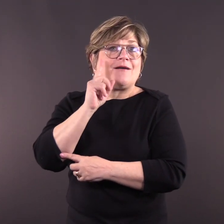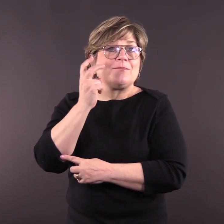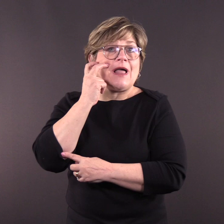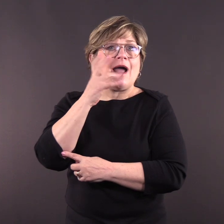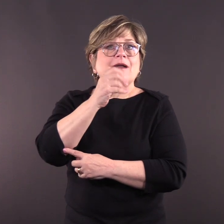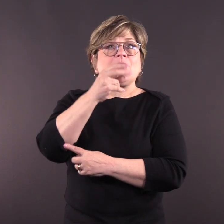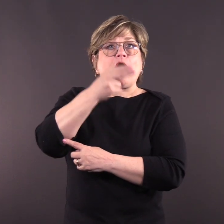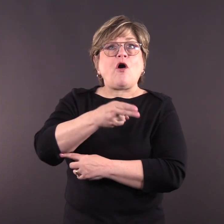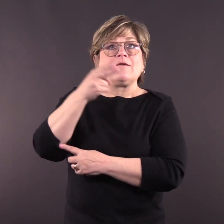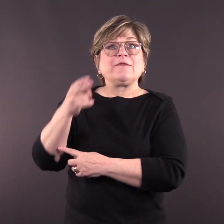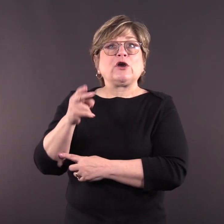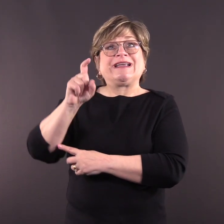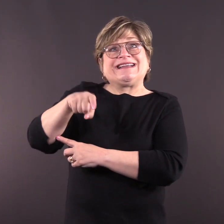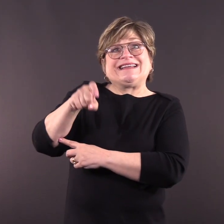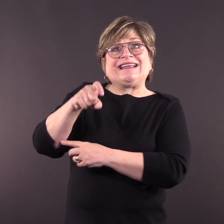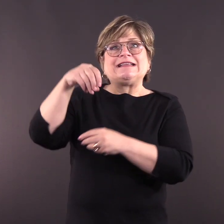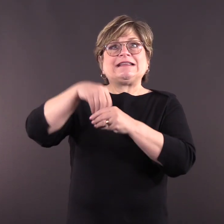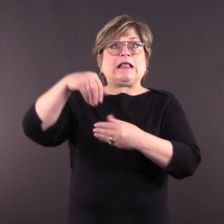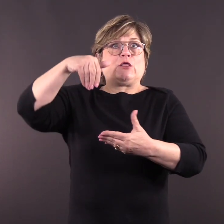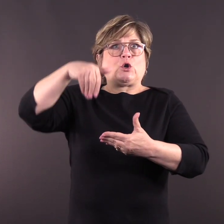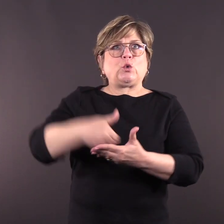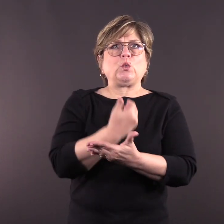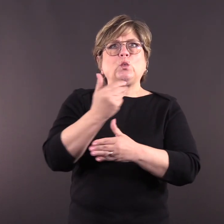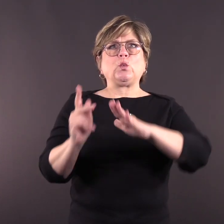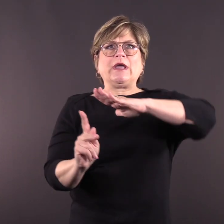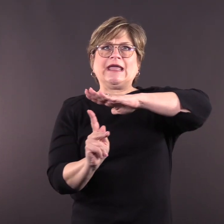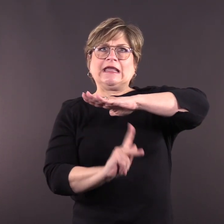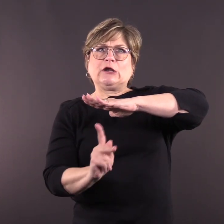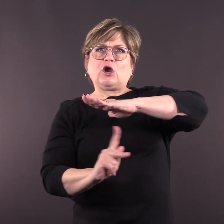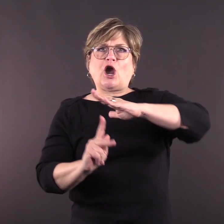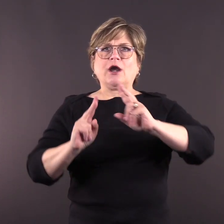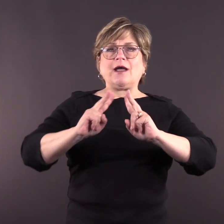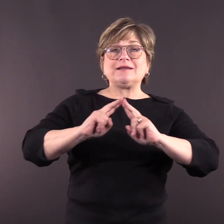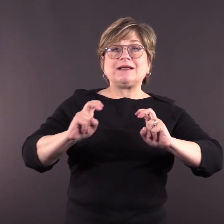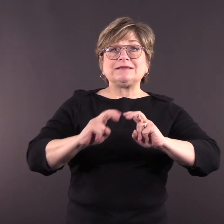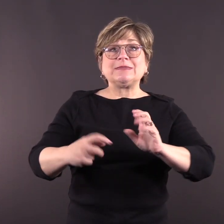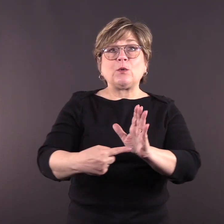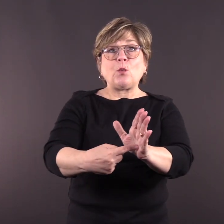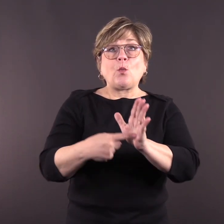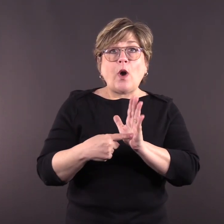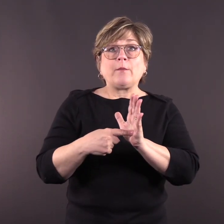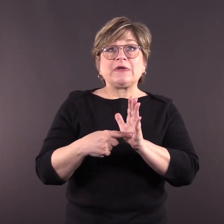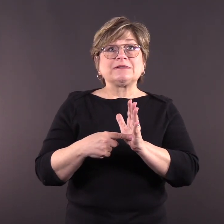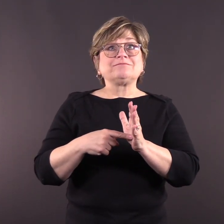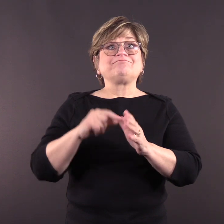deafblind, and hard of hearing needs for the new kindergarten assessment requirements scheduled to